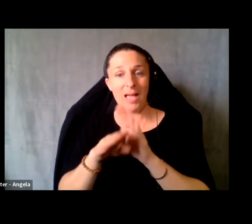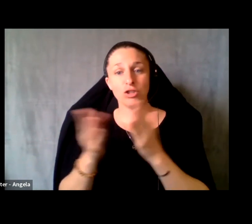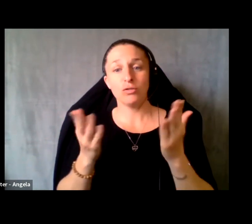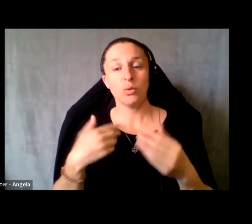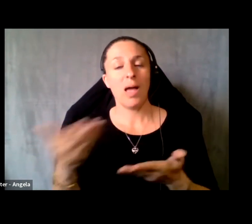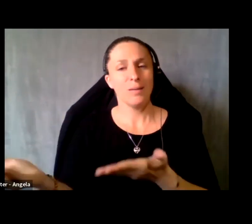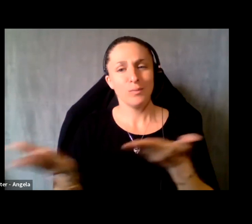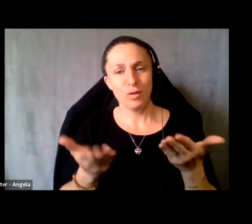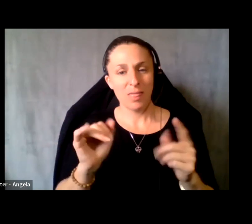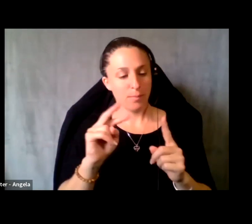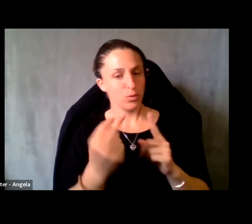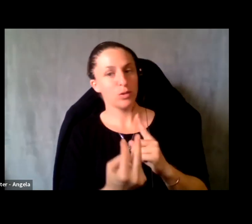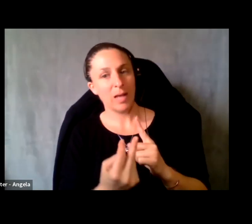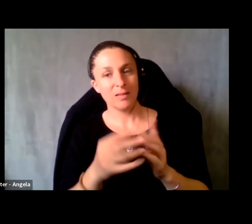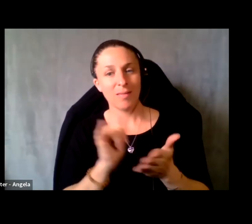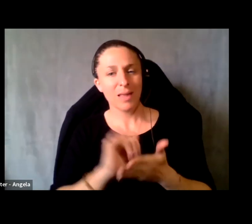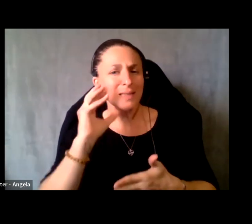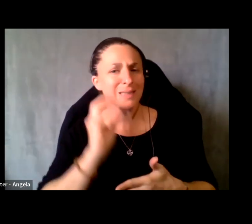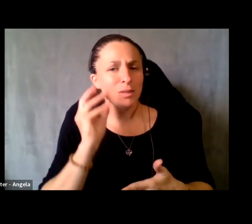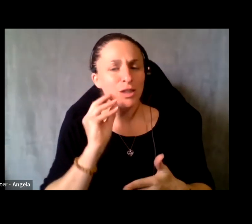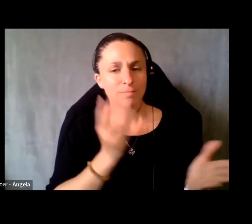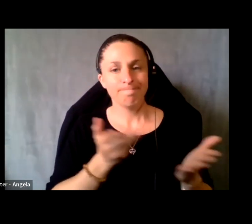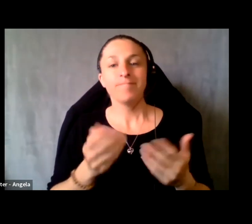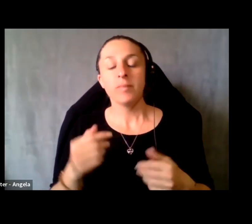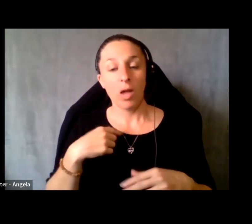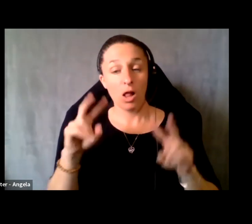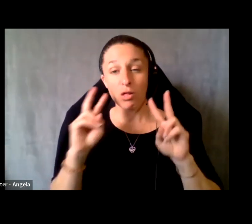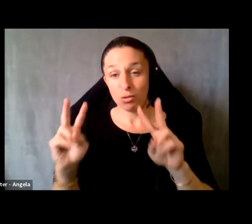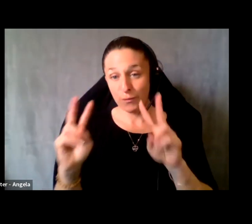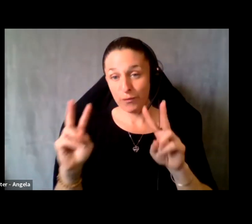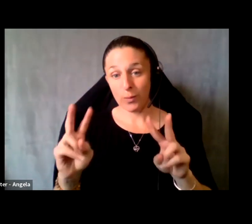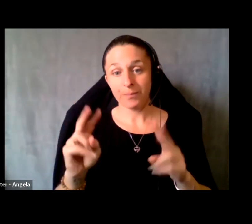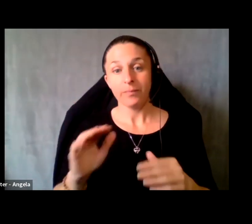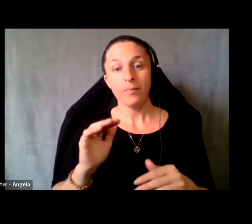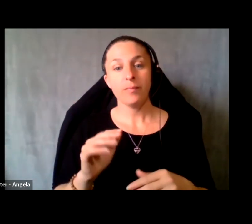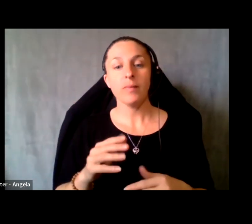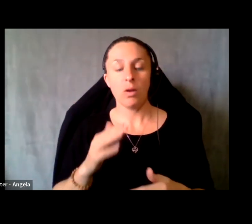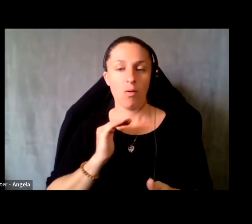and that experience, and looking forward to our…the process this year, of having these